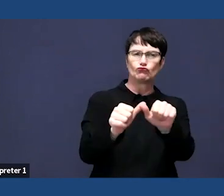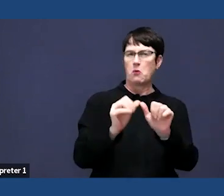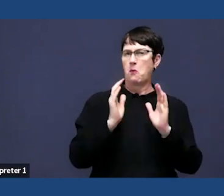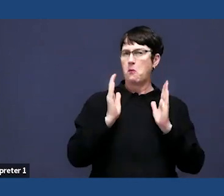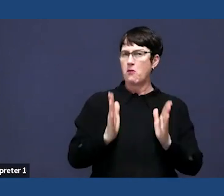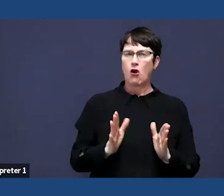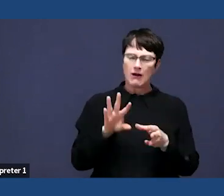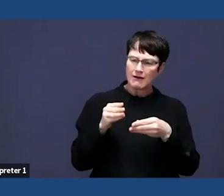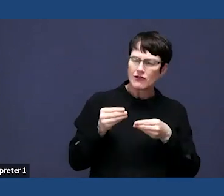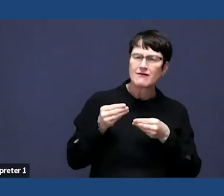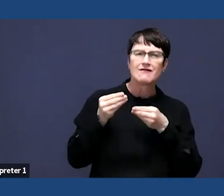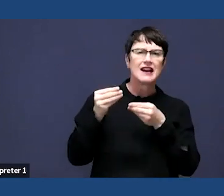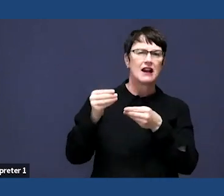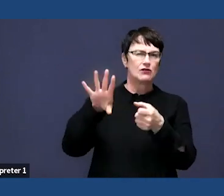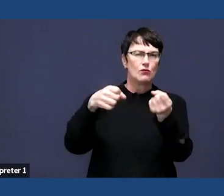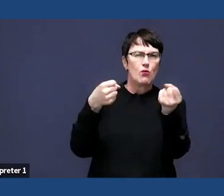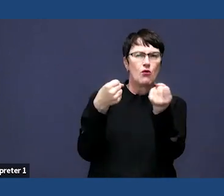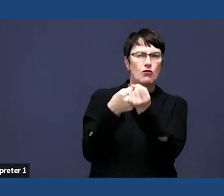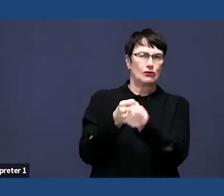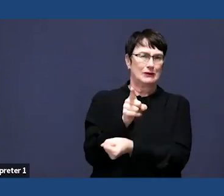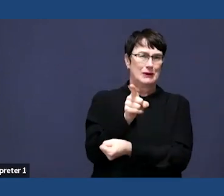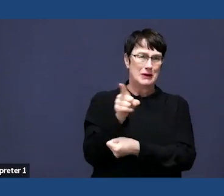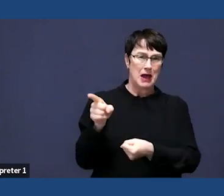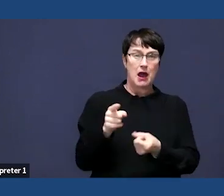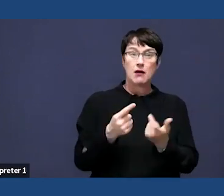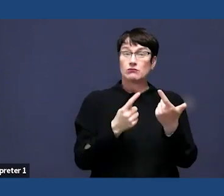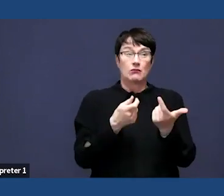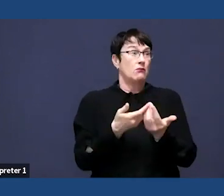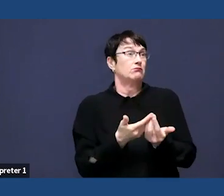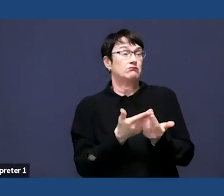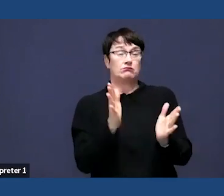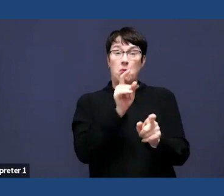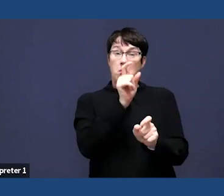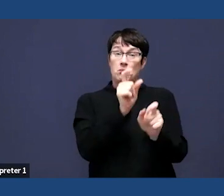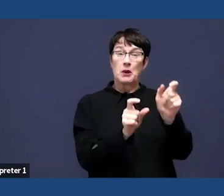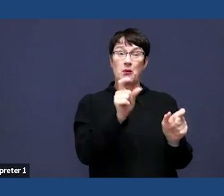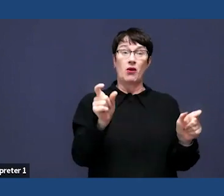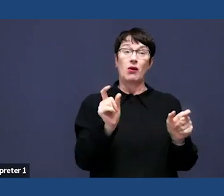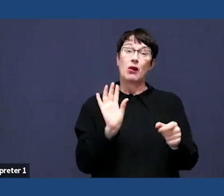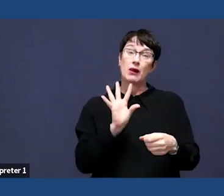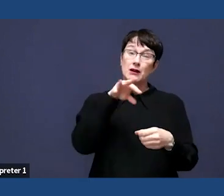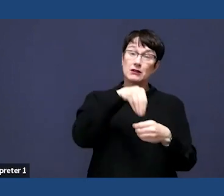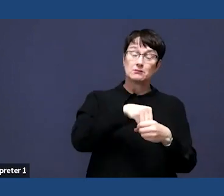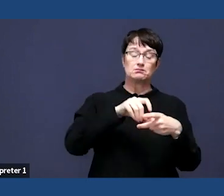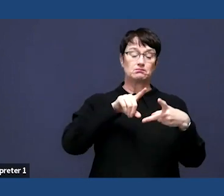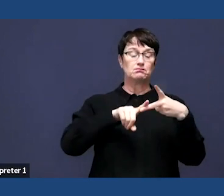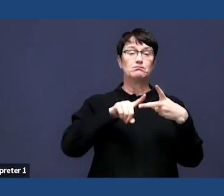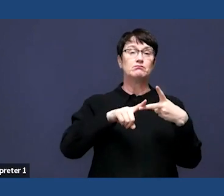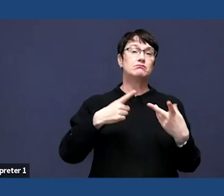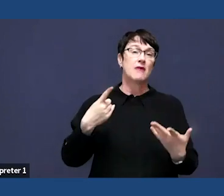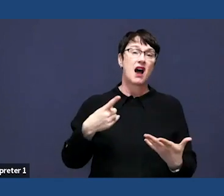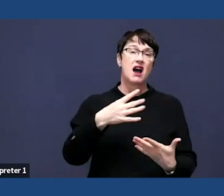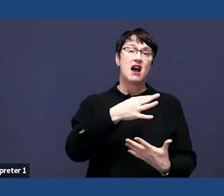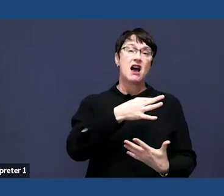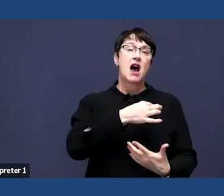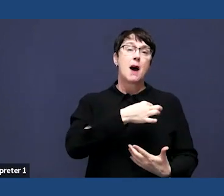We strongly believe that joining efforts contributes to raising awareness and bridges for advancing